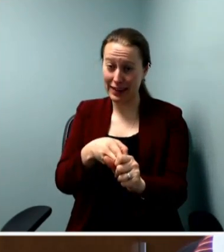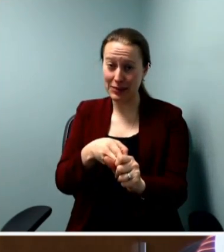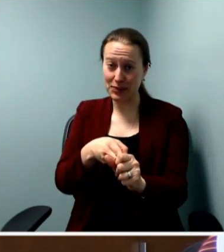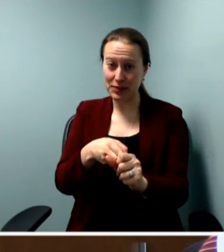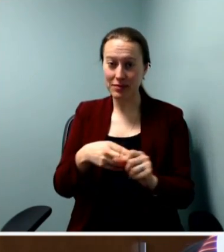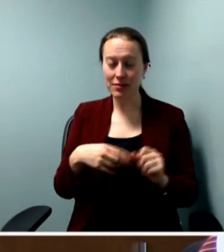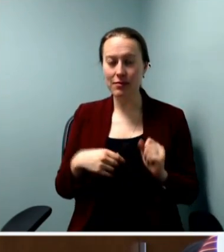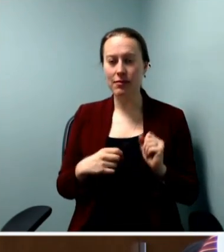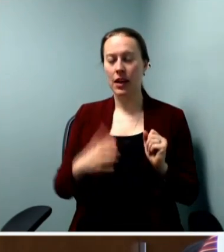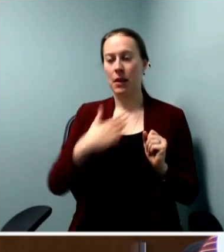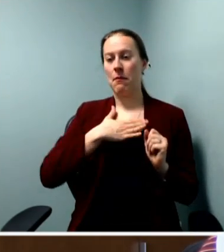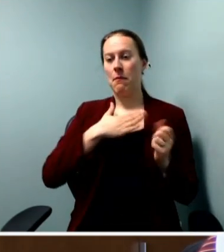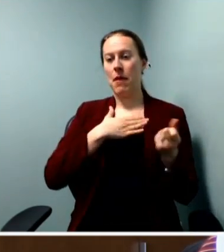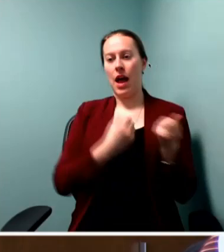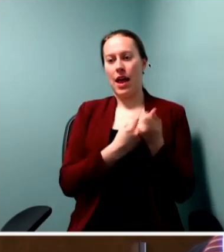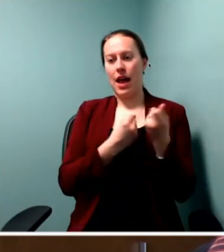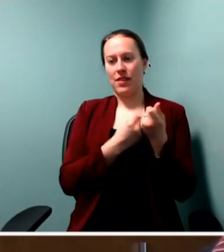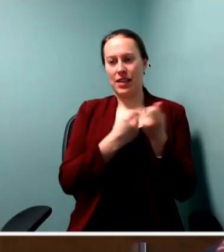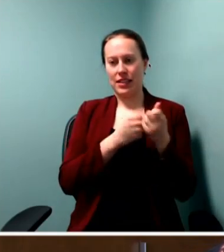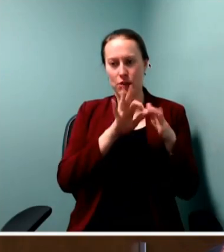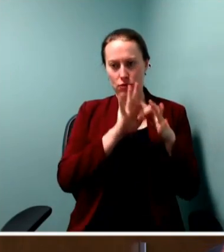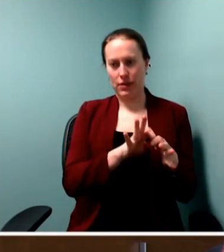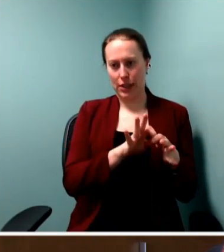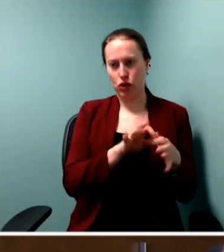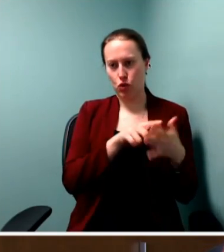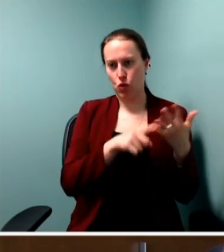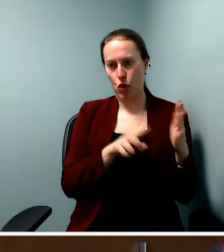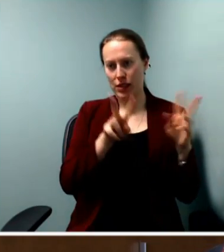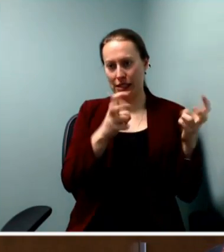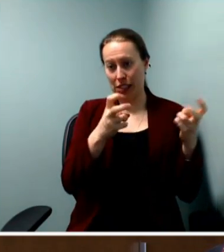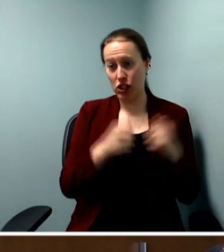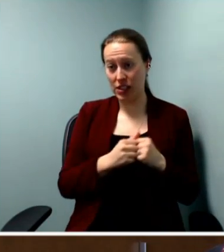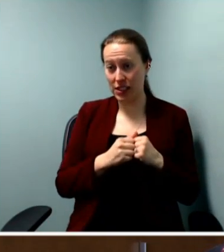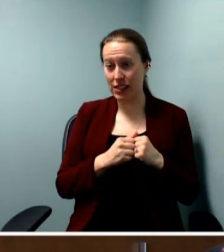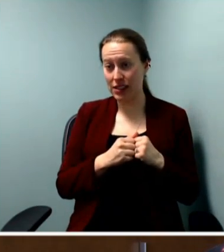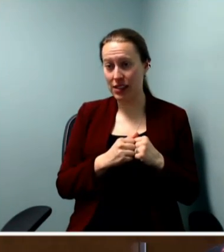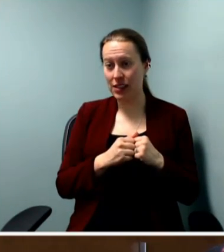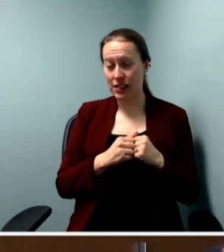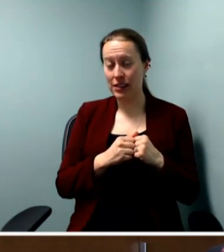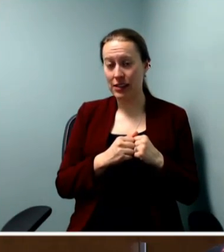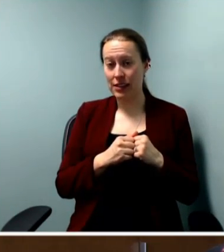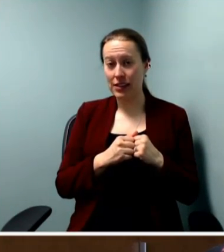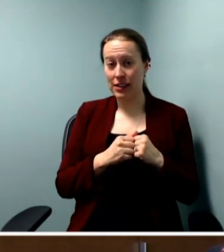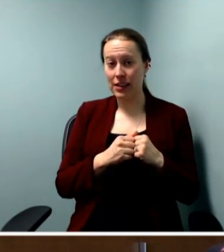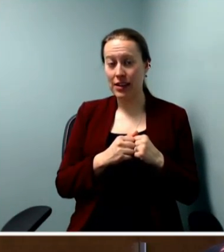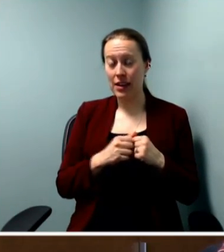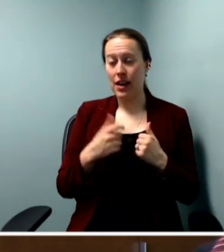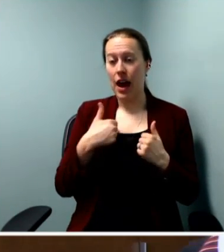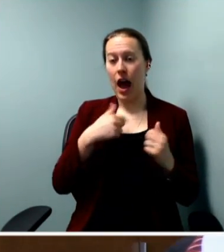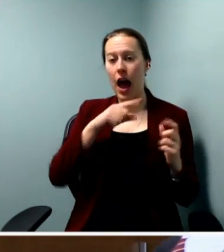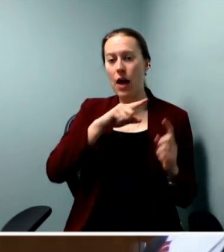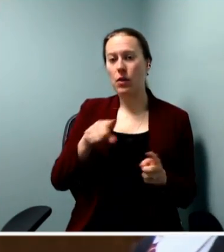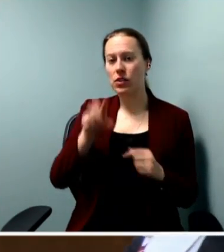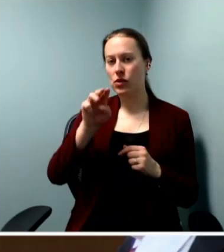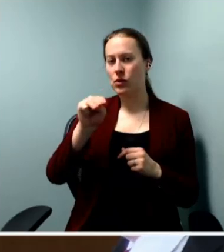Like "Public dollars? We don't get 'em." I went to Mass MoCA and I love that place.